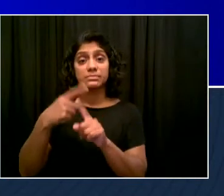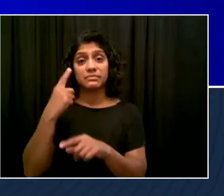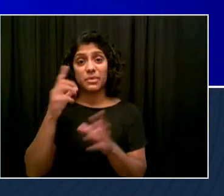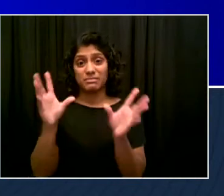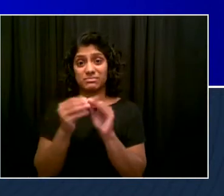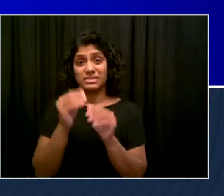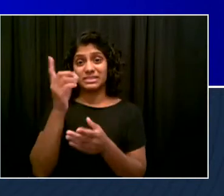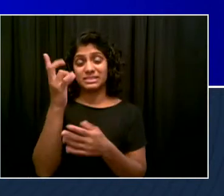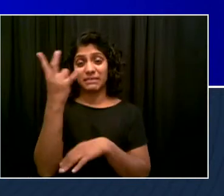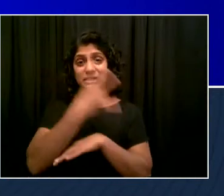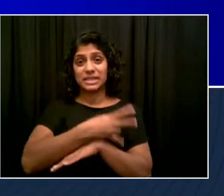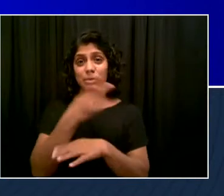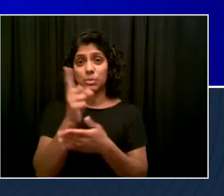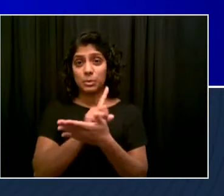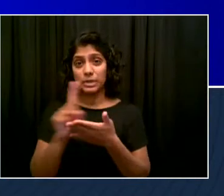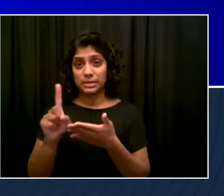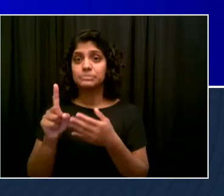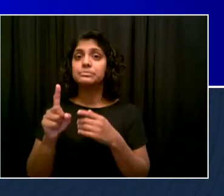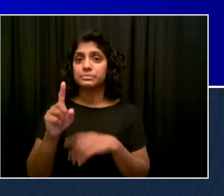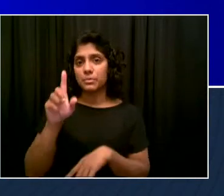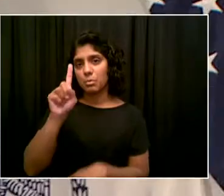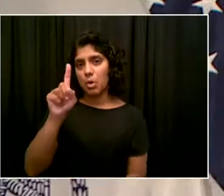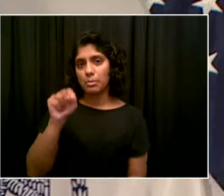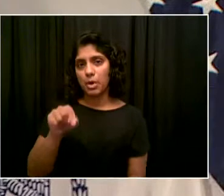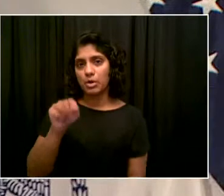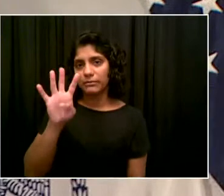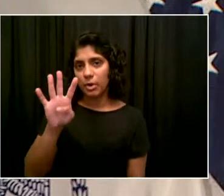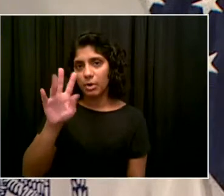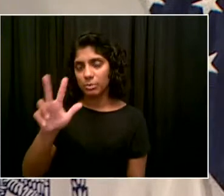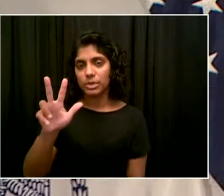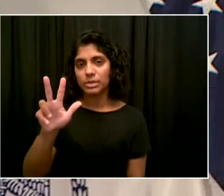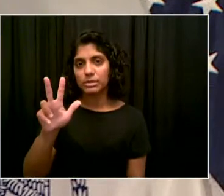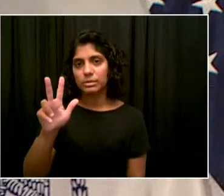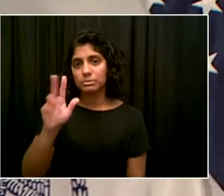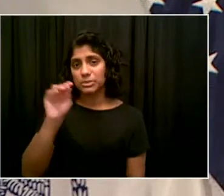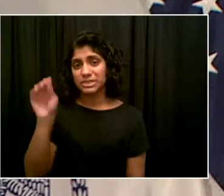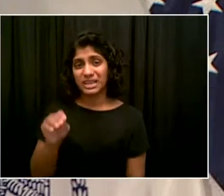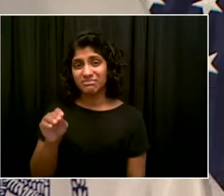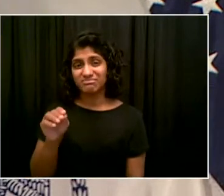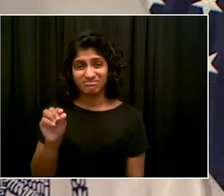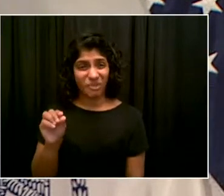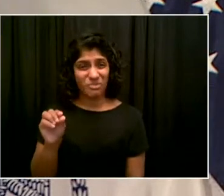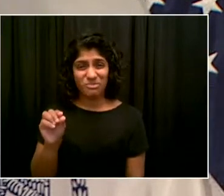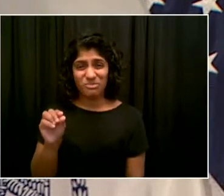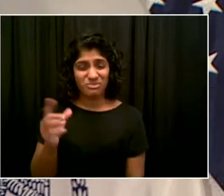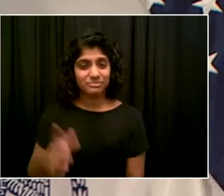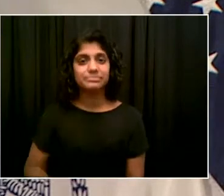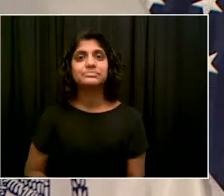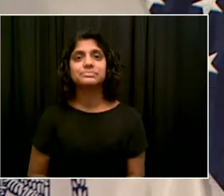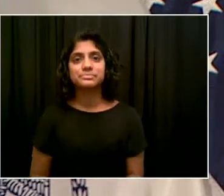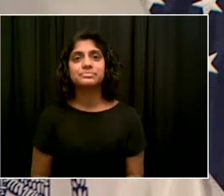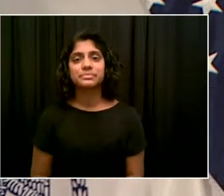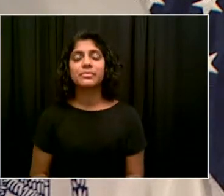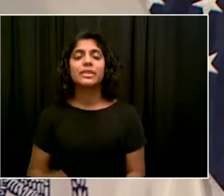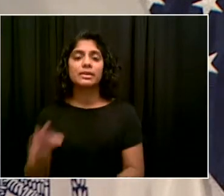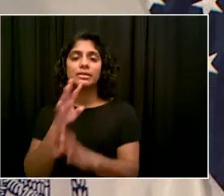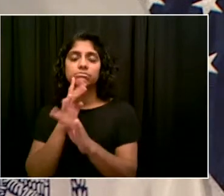NUMBER TWO, NEW REPORTED CASES ON A SEVEN DAY AVERAGE, TODAY'S REPORT, 490 CASES. NUMBER THEER, PERCENTAGE OF PEOPLE TESTING POSITIVE, SEVEN- DAY ROLLING